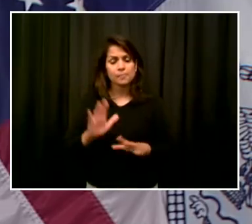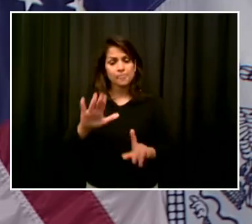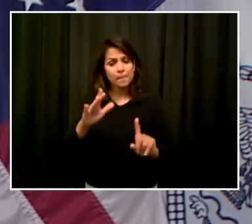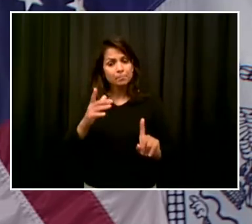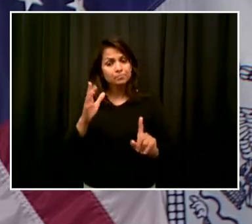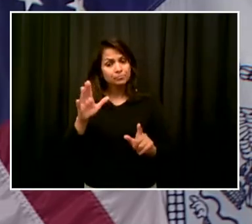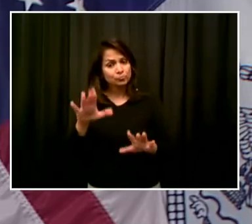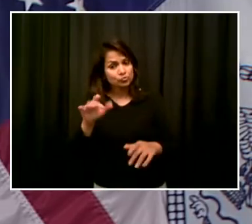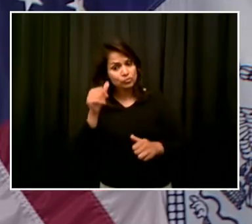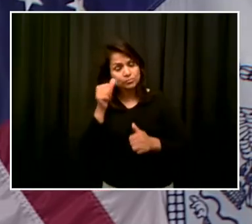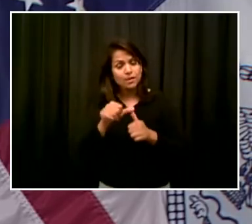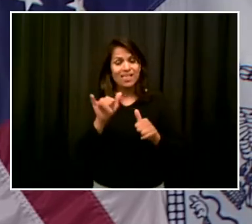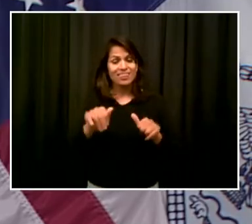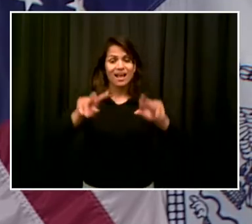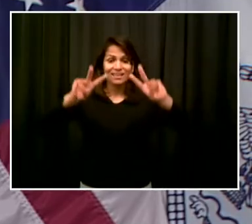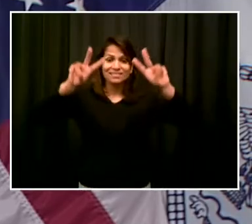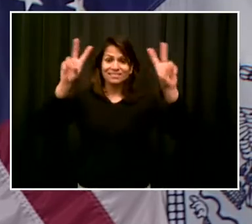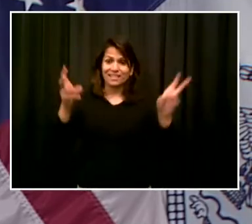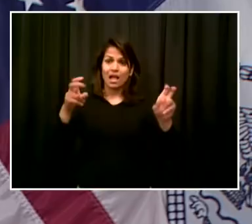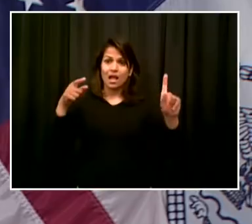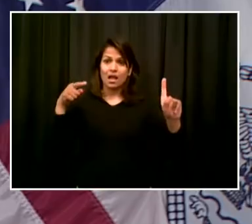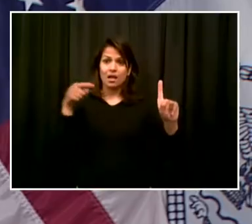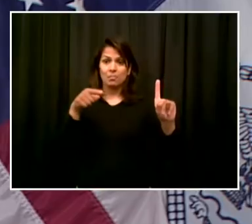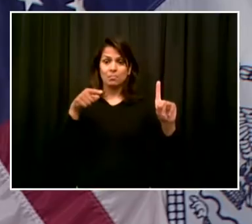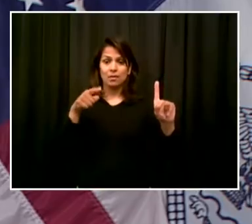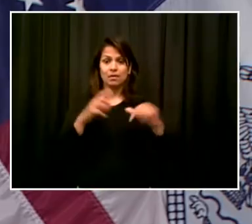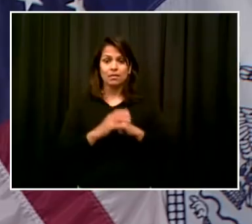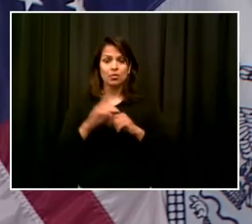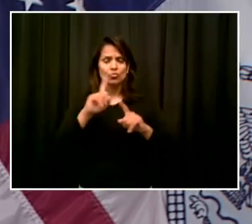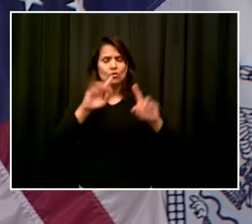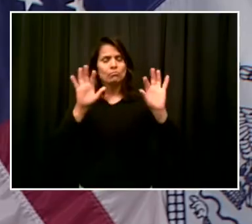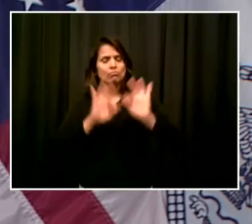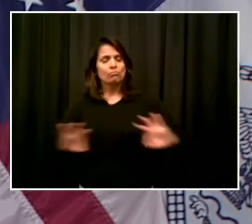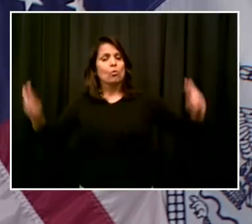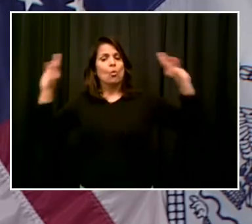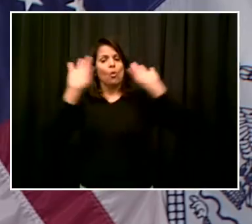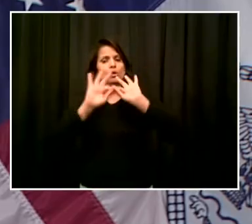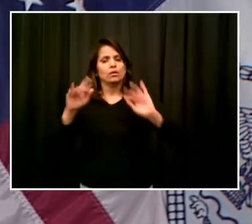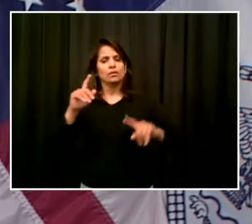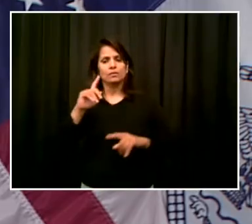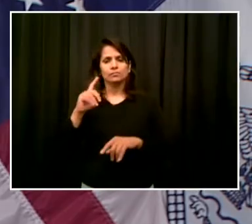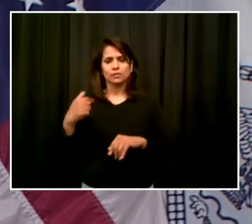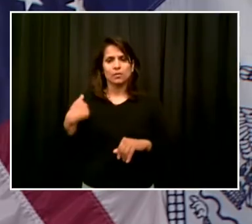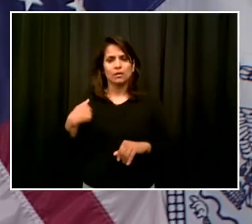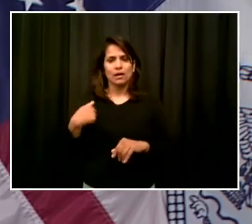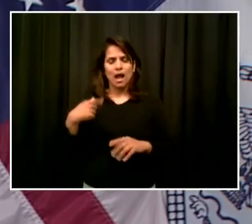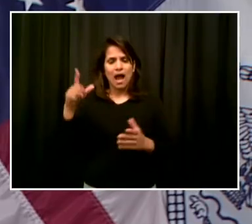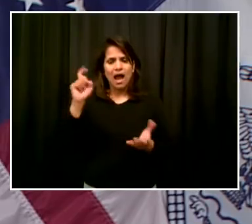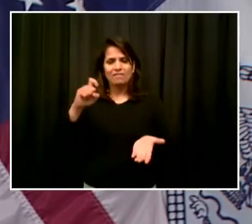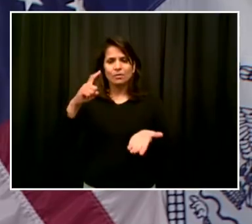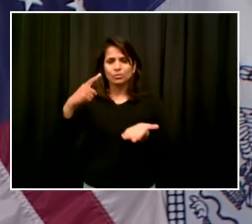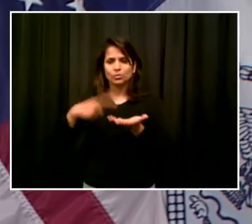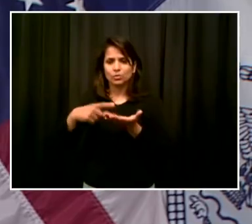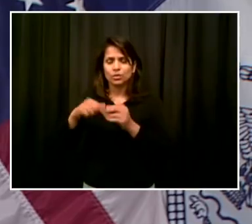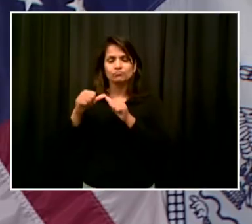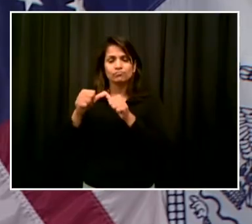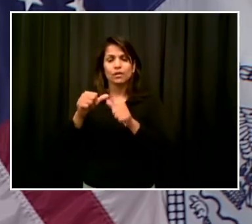WE WILL NED ETO LK OOAT THAT. WE KNOW THIS COMES BACK TO